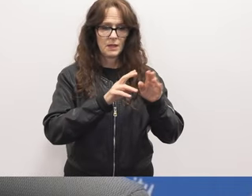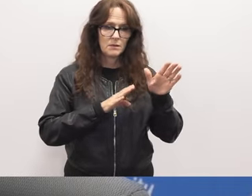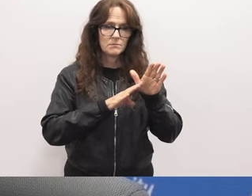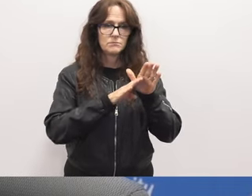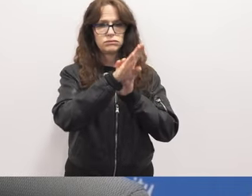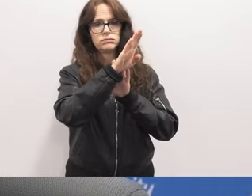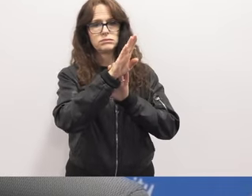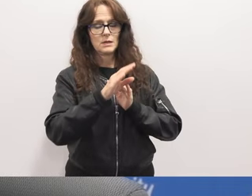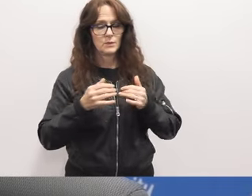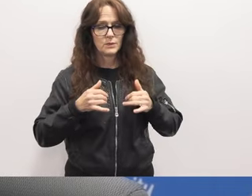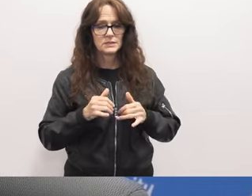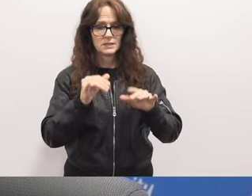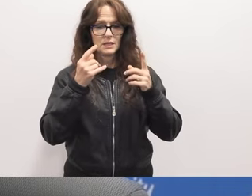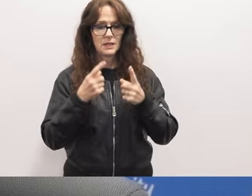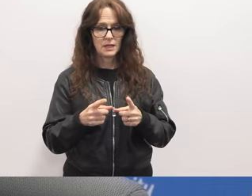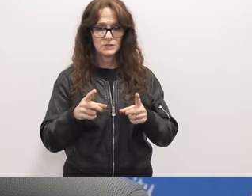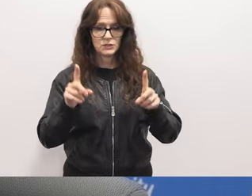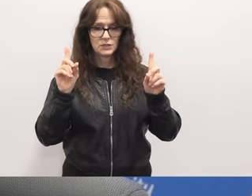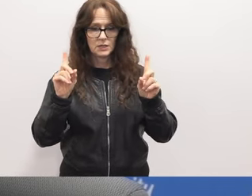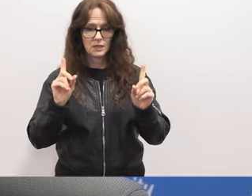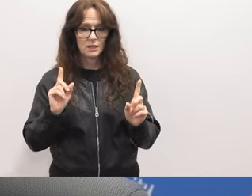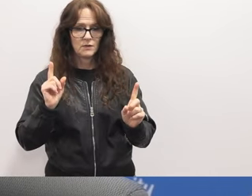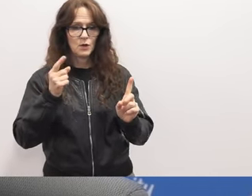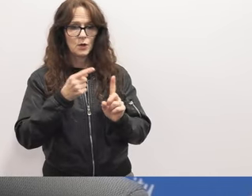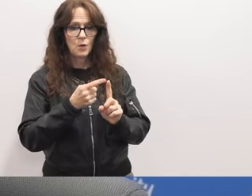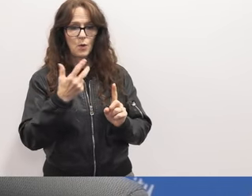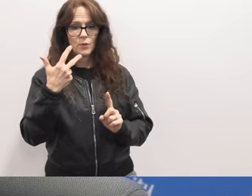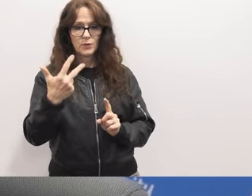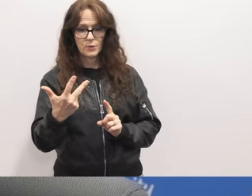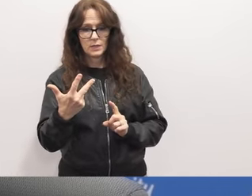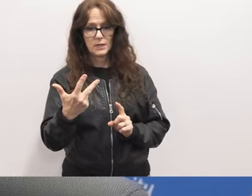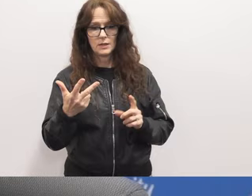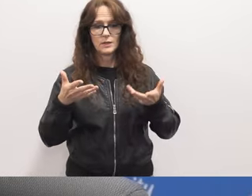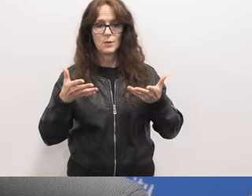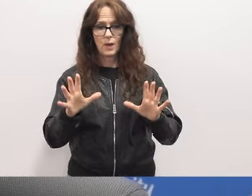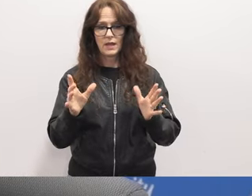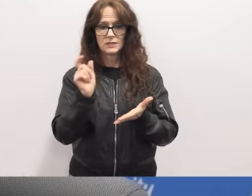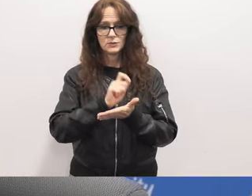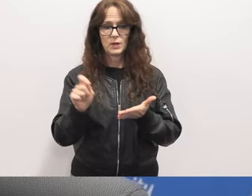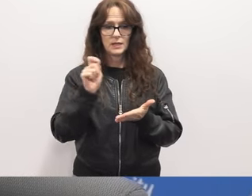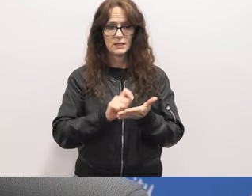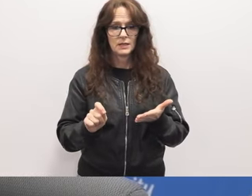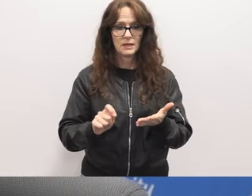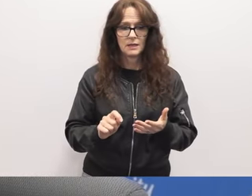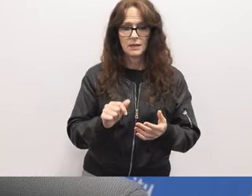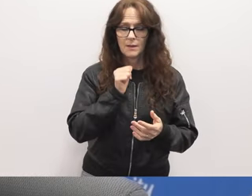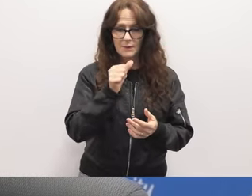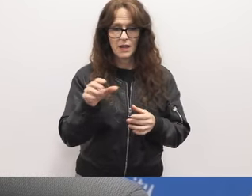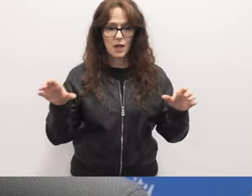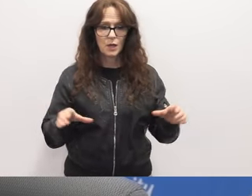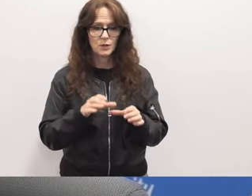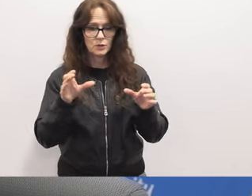we could still achieve goal three the way it's currently worded, but not do right by our students with disabilities,